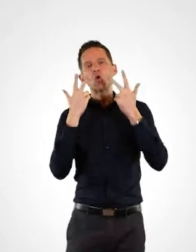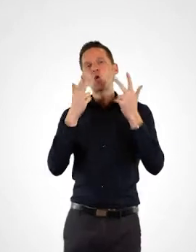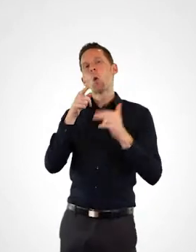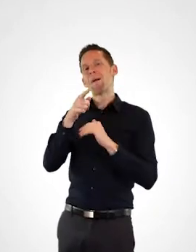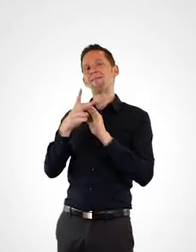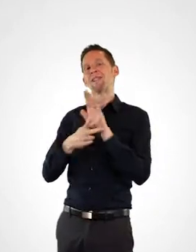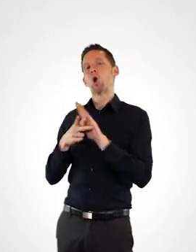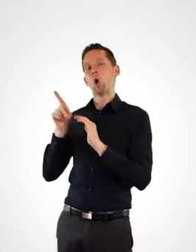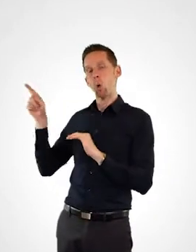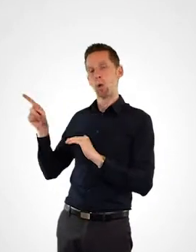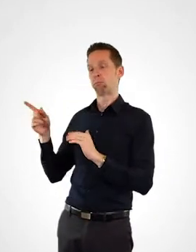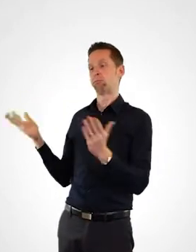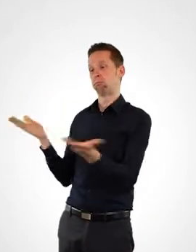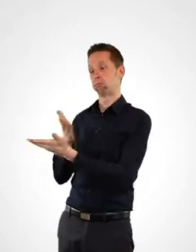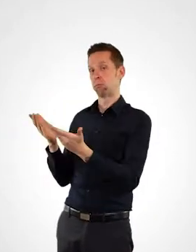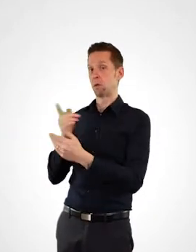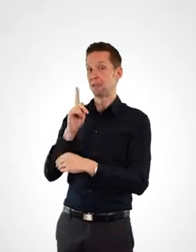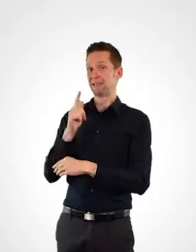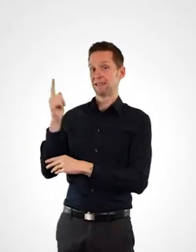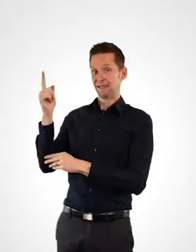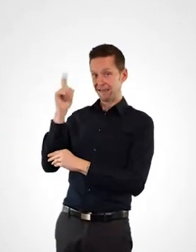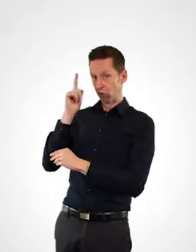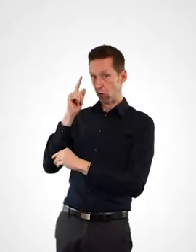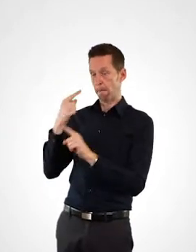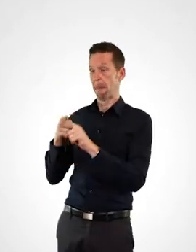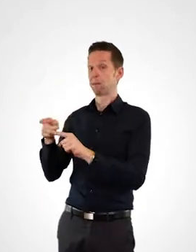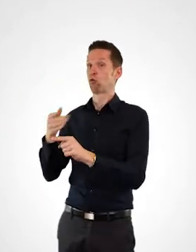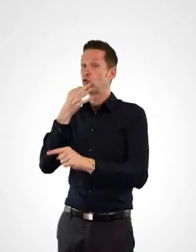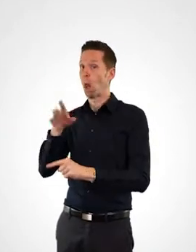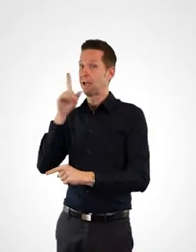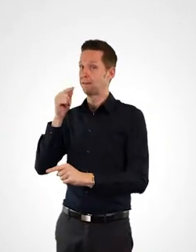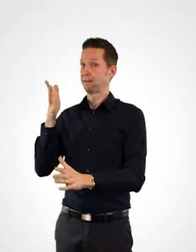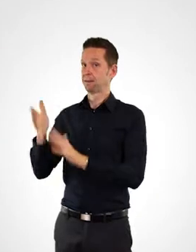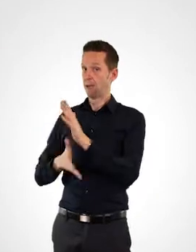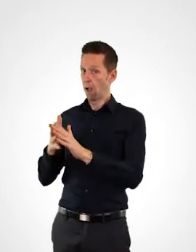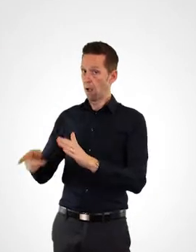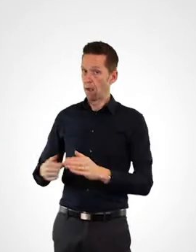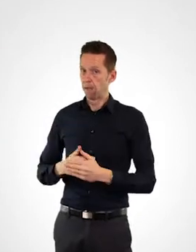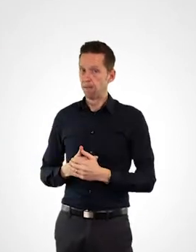No. I'm going to show you a video of a conversation between our teacher and a signing child.